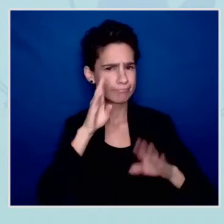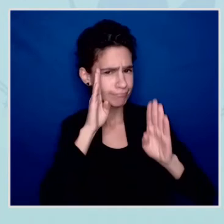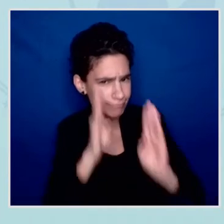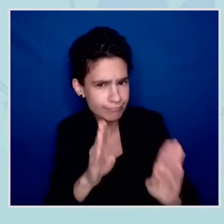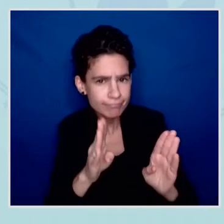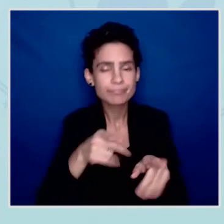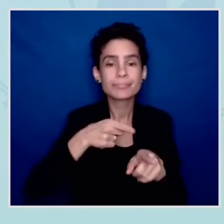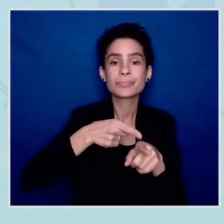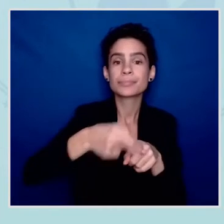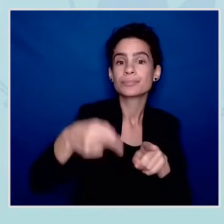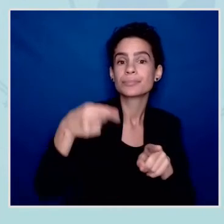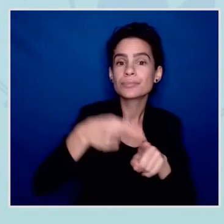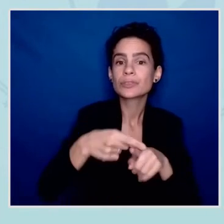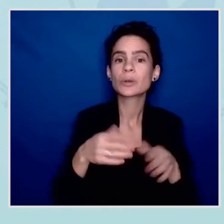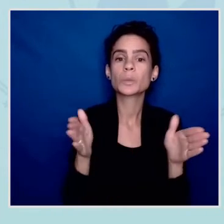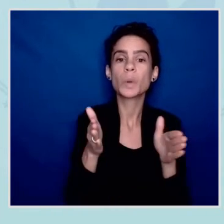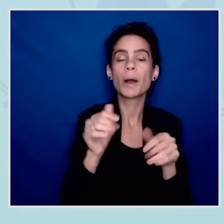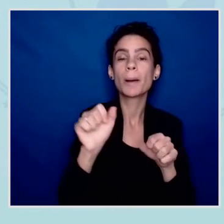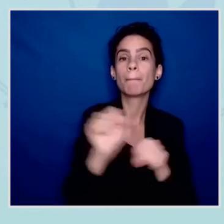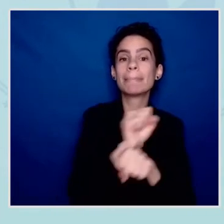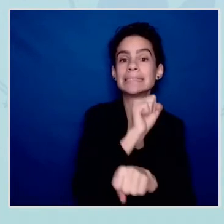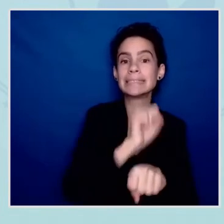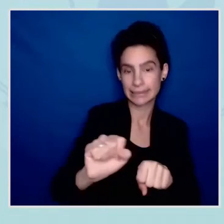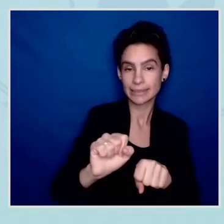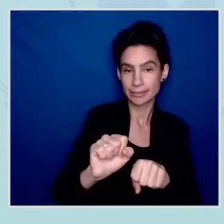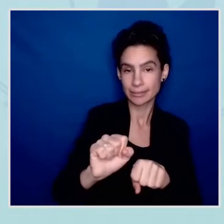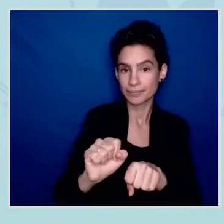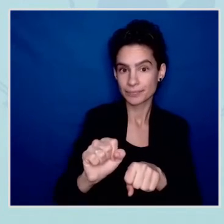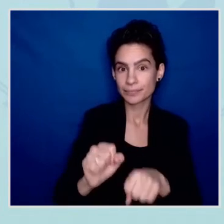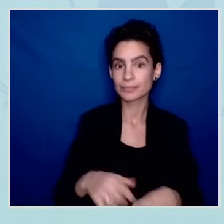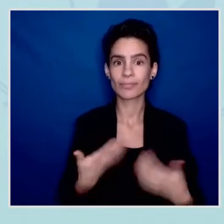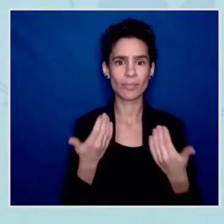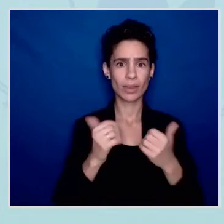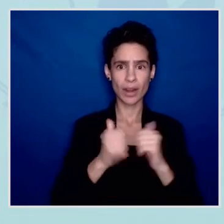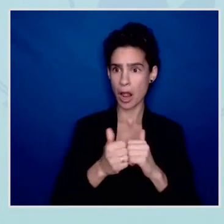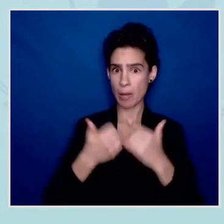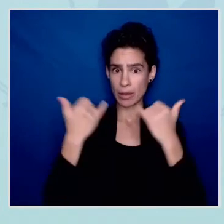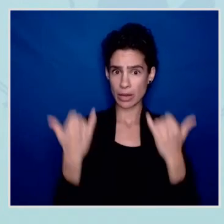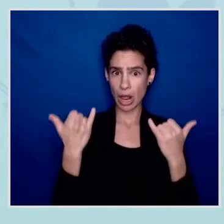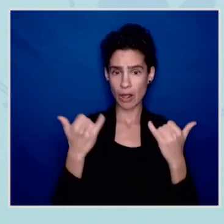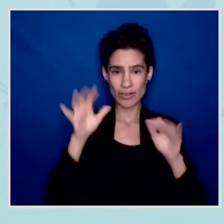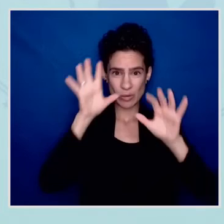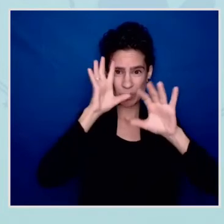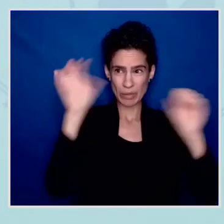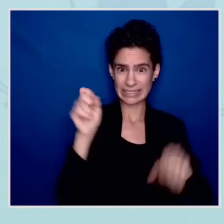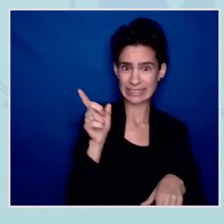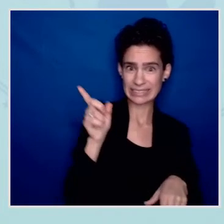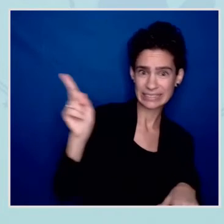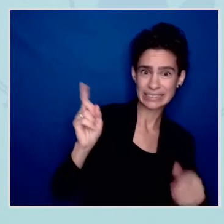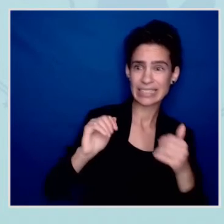$15 MINIMUM WAGE PER HOUR.